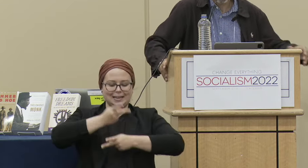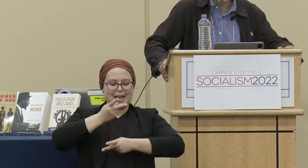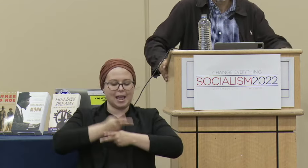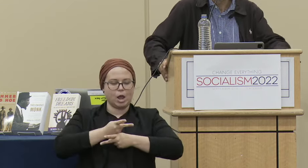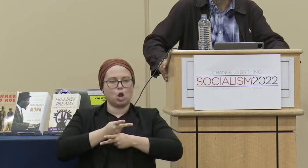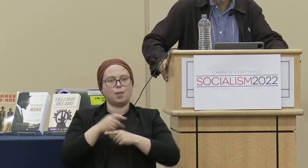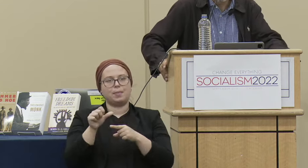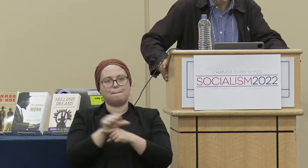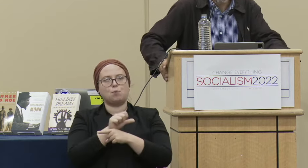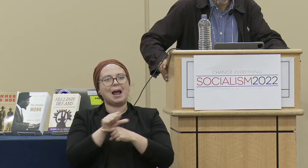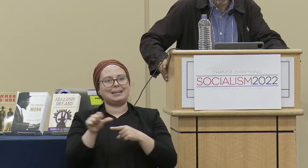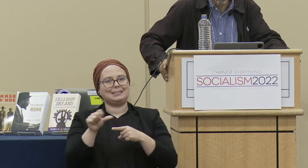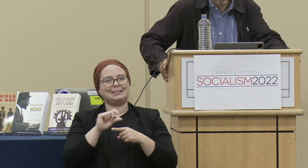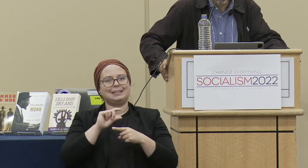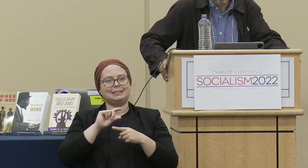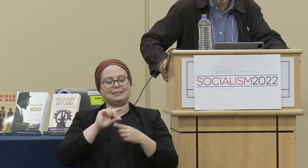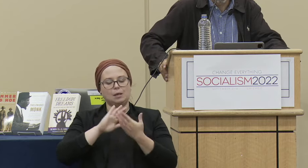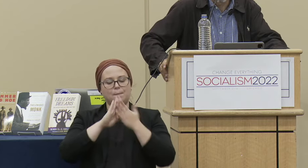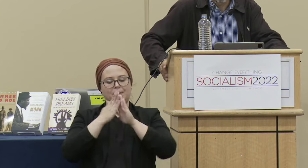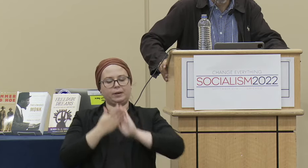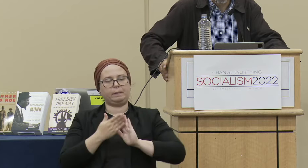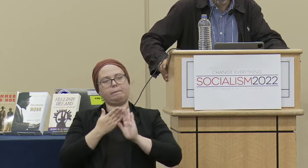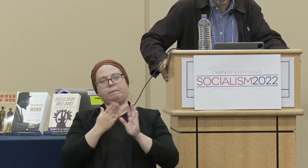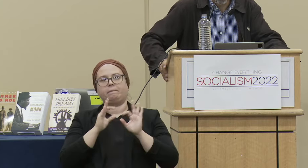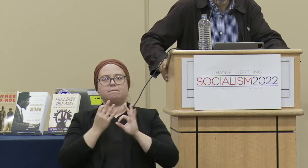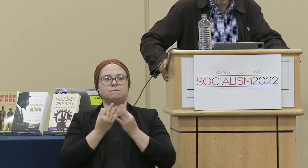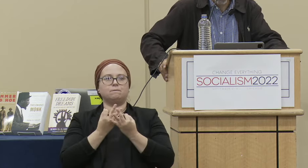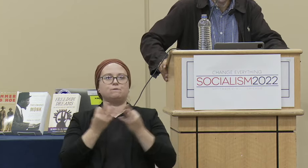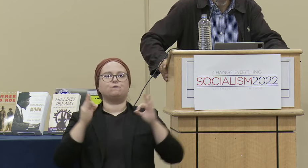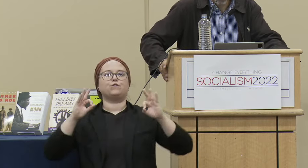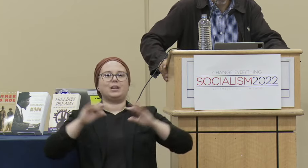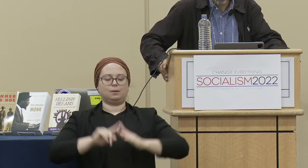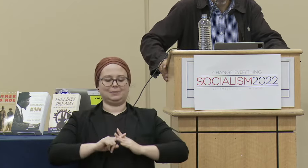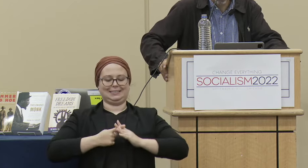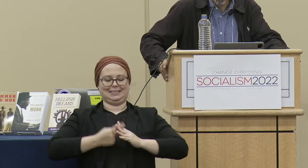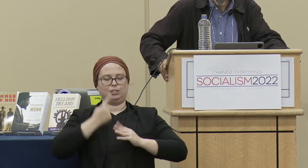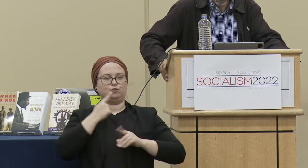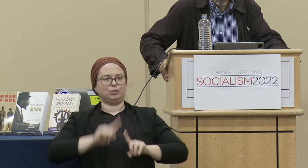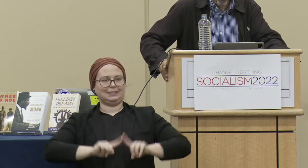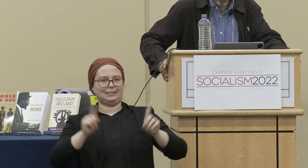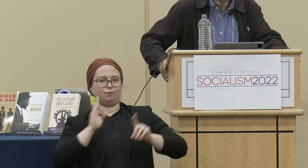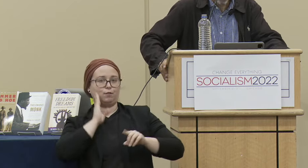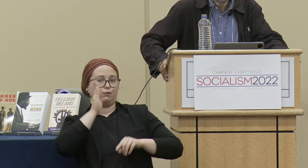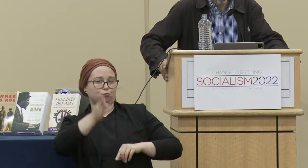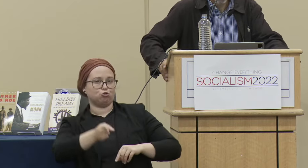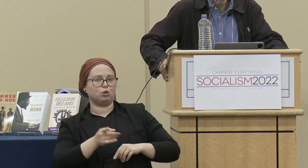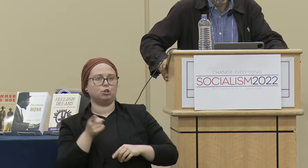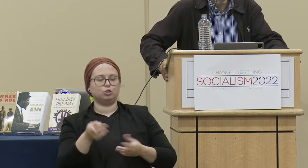on memories, experiences, and an ethic of care